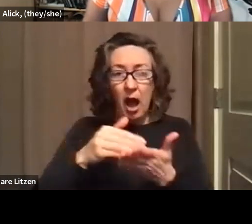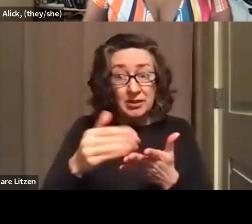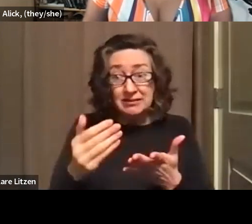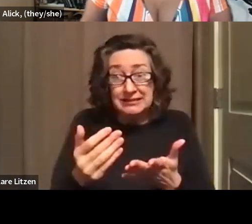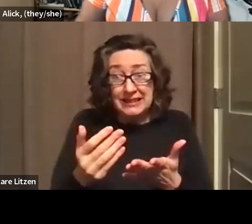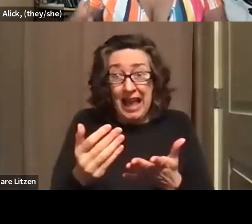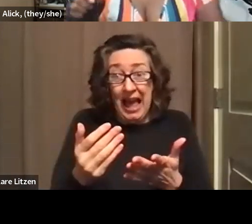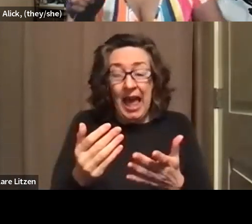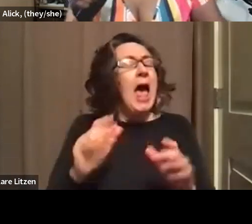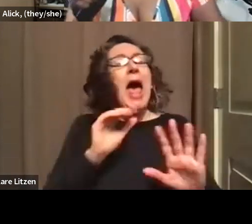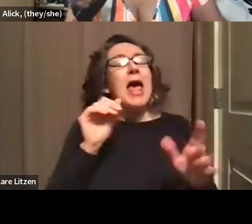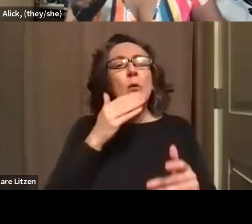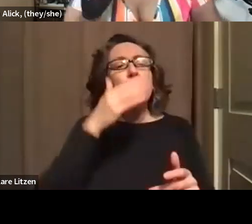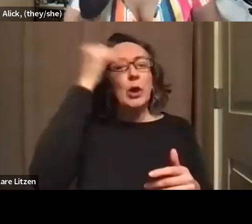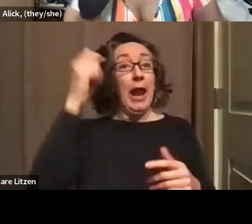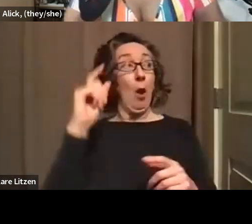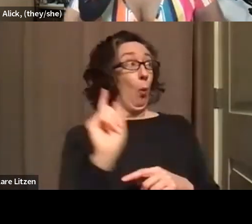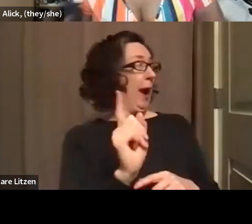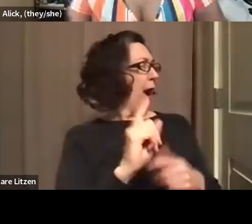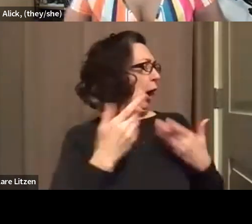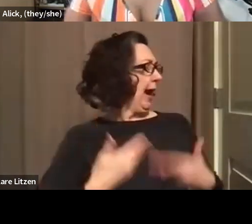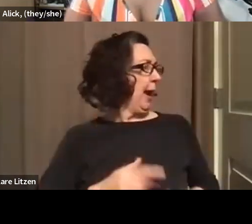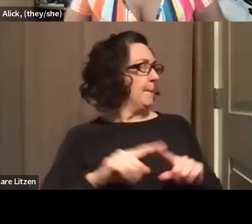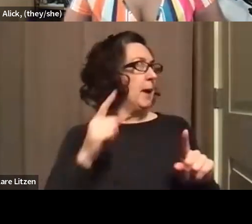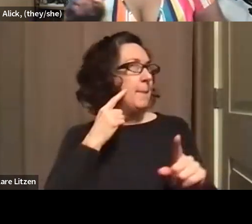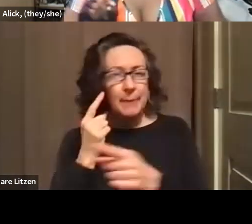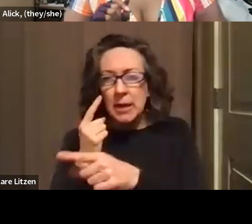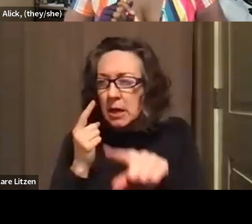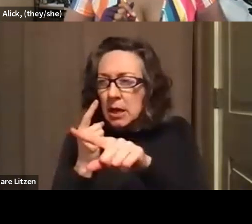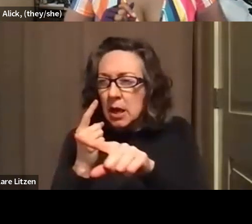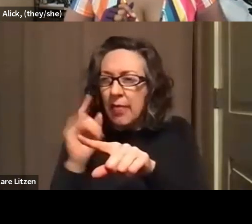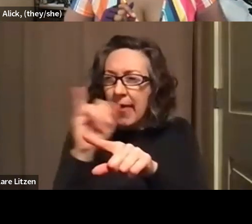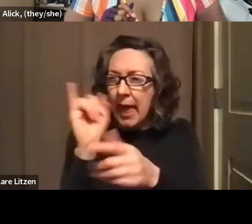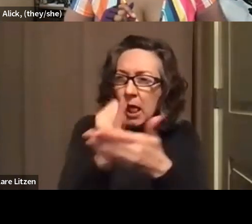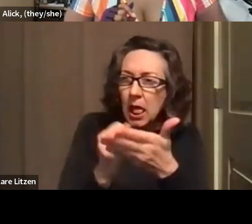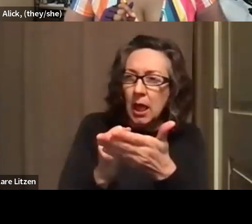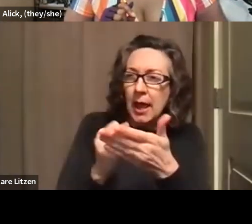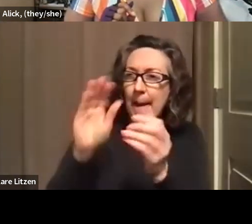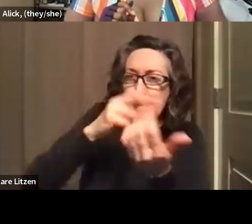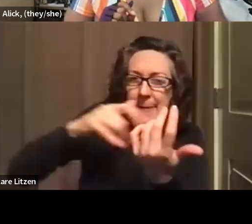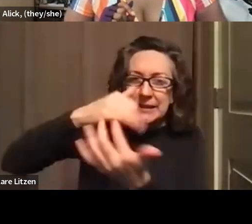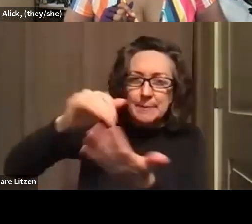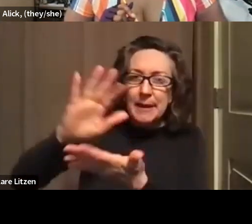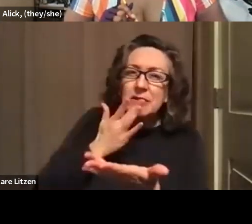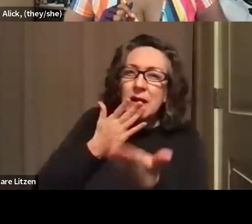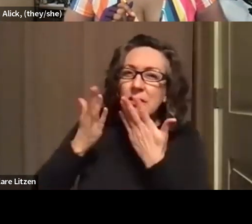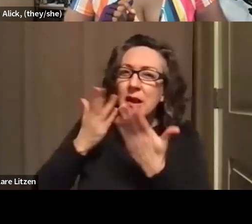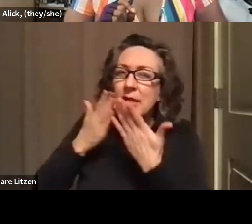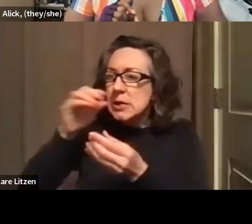I will forget what colors I use to make a particular color. I have to write everything down.